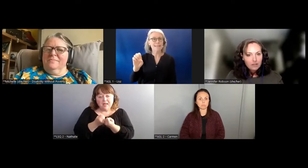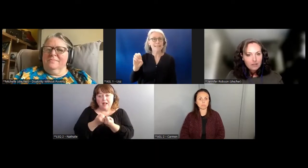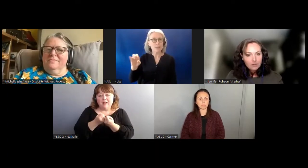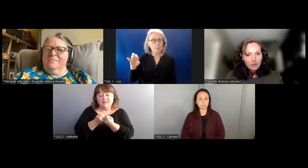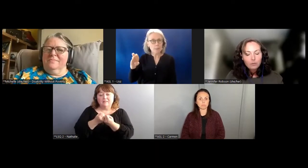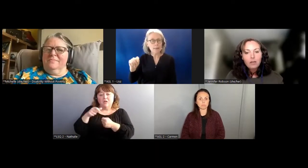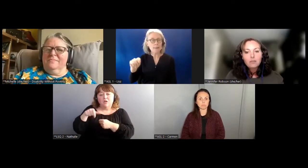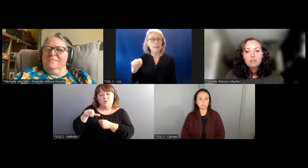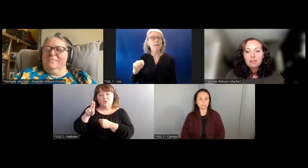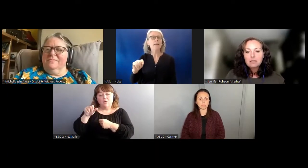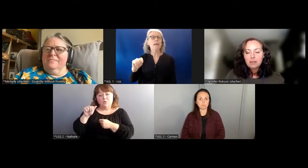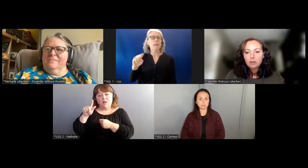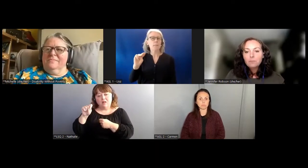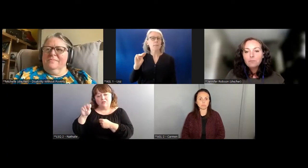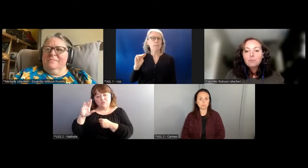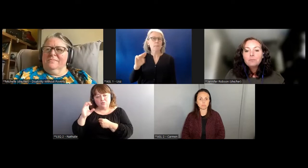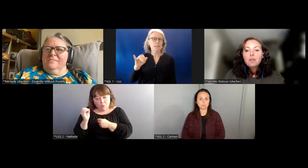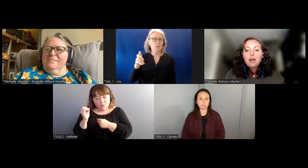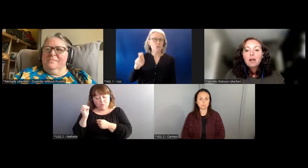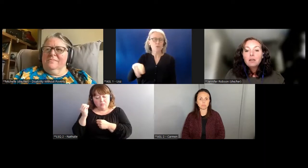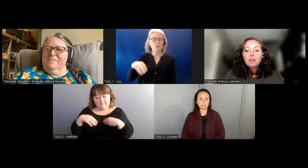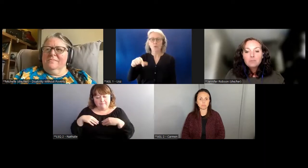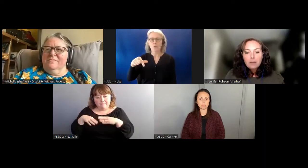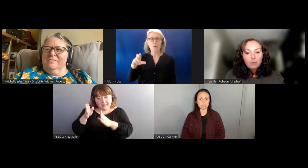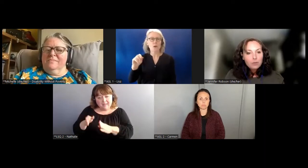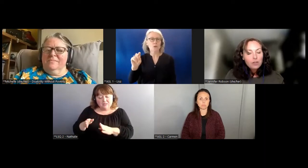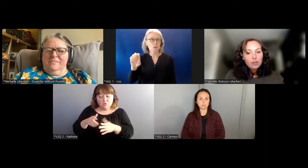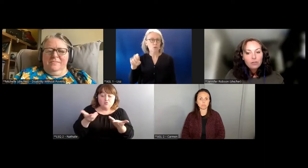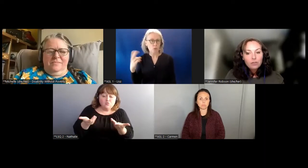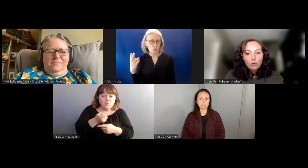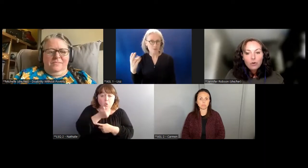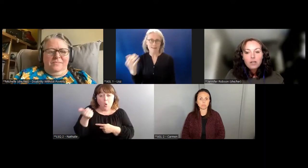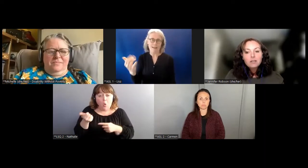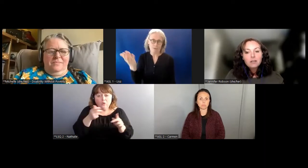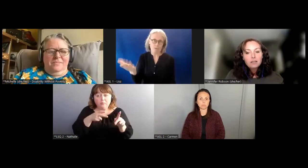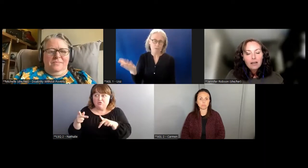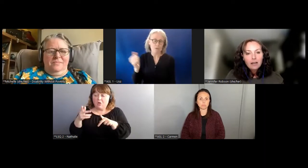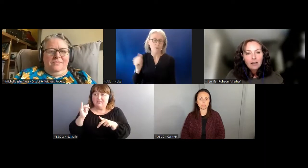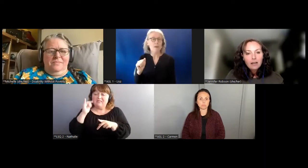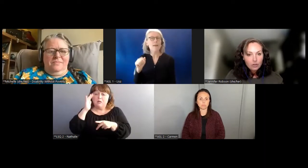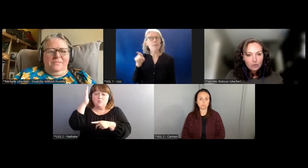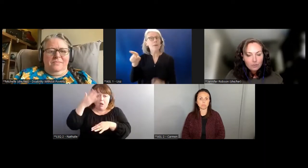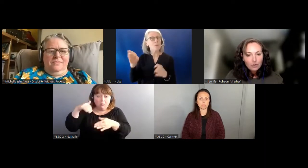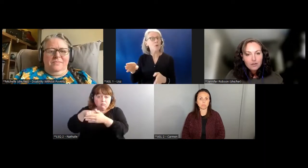IS OCCUPYING THAT SPACE LATER. GIVES THAT PERSON THE AUTHORITY TO COLLECT AND USE PERSONAL